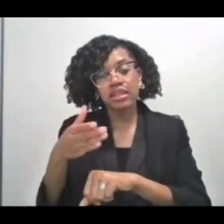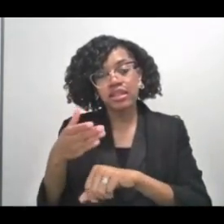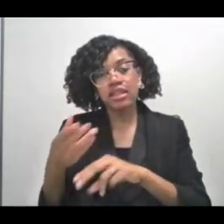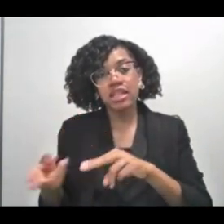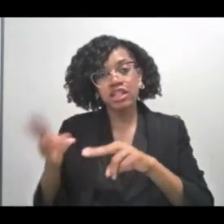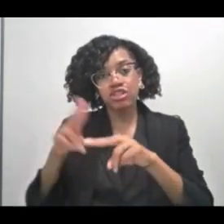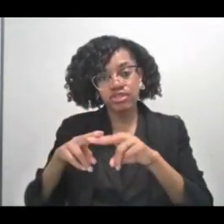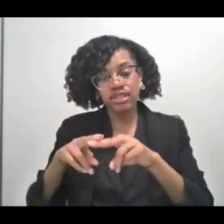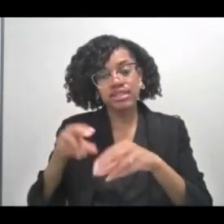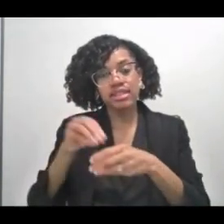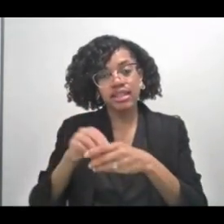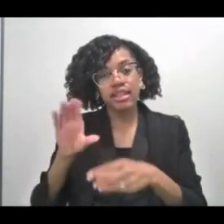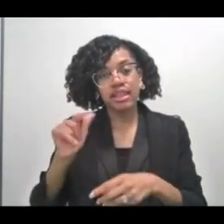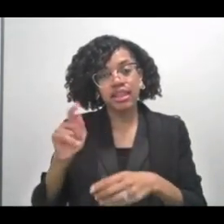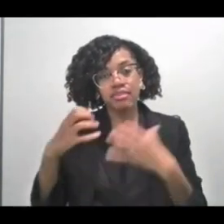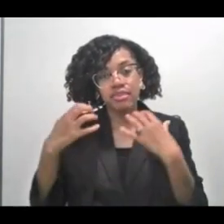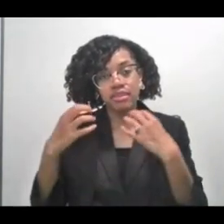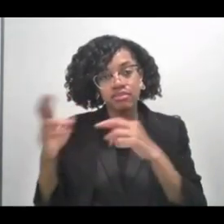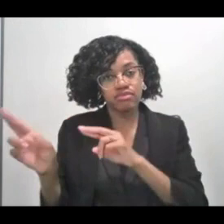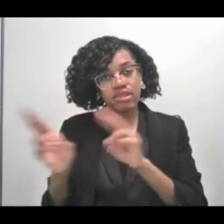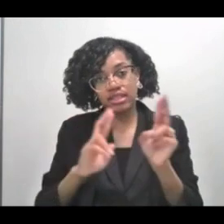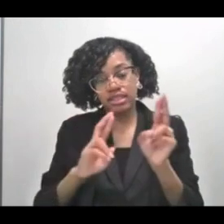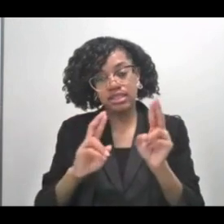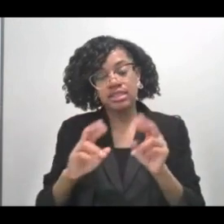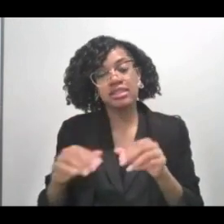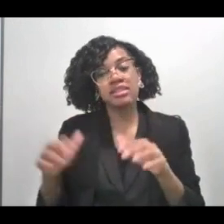approaches to monitoring or assessing outcomes for this